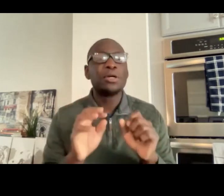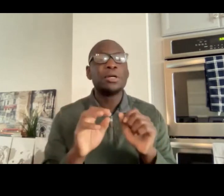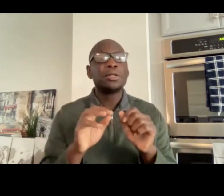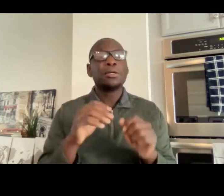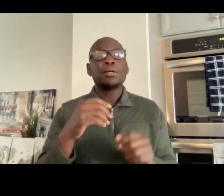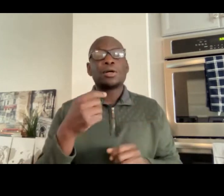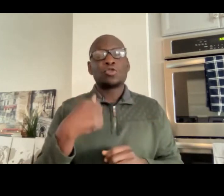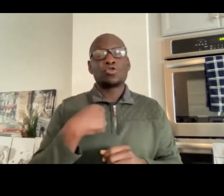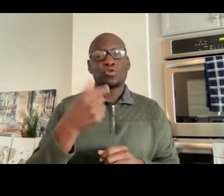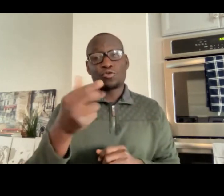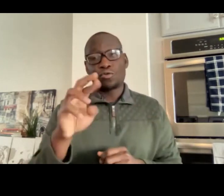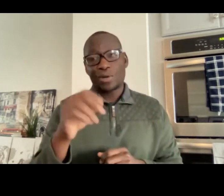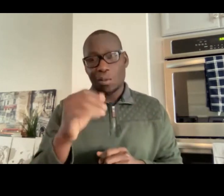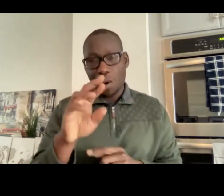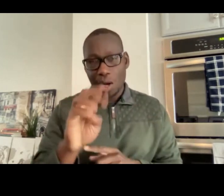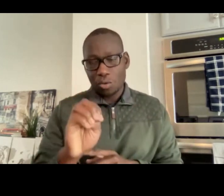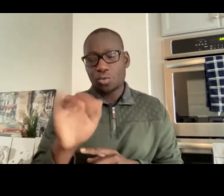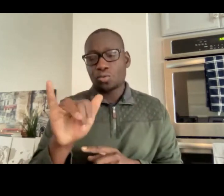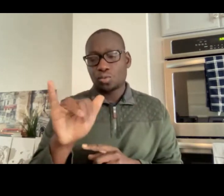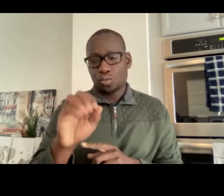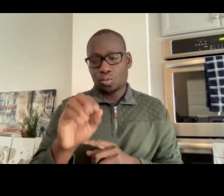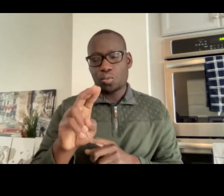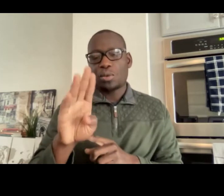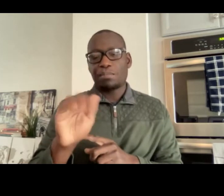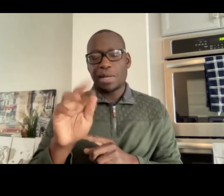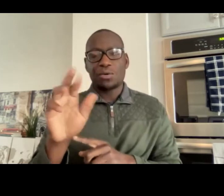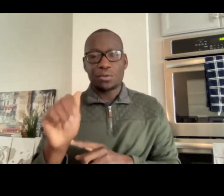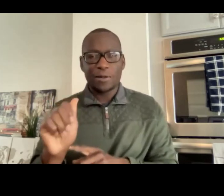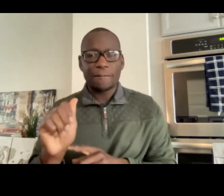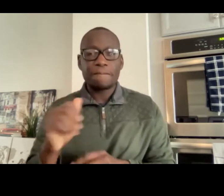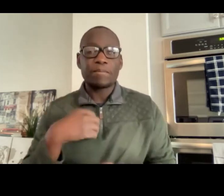be a part of this Webinar. Again, my name is Gregoire Youbara.